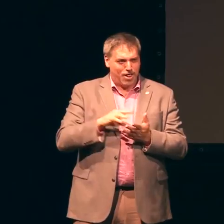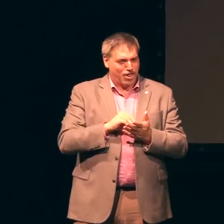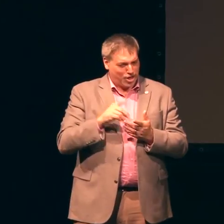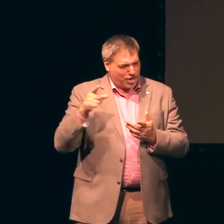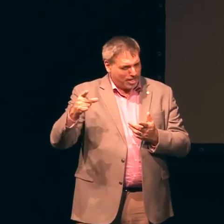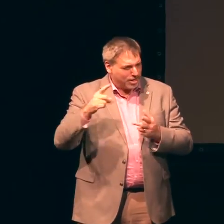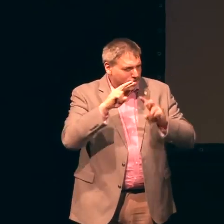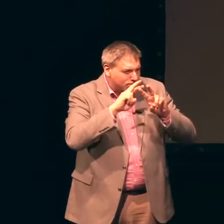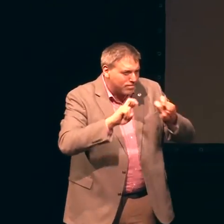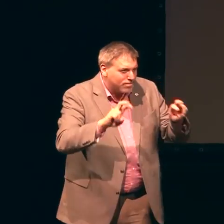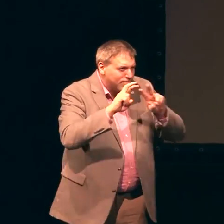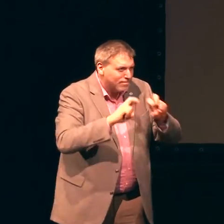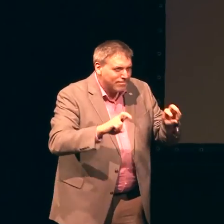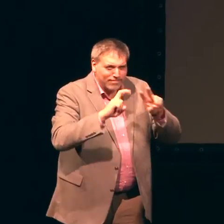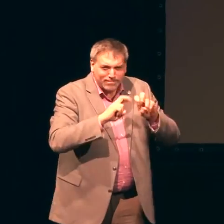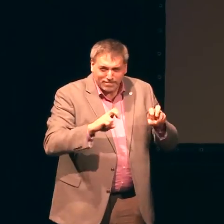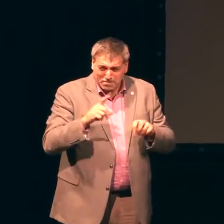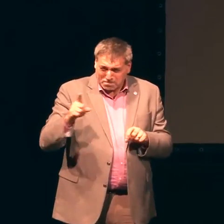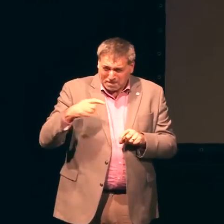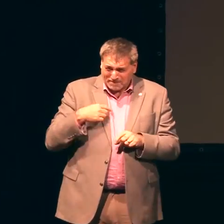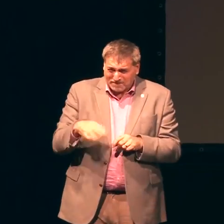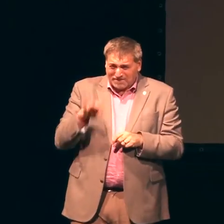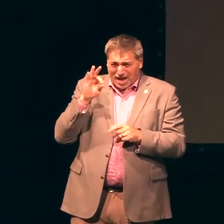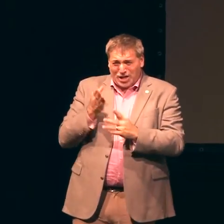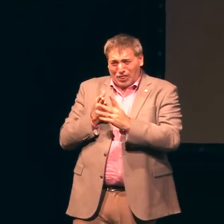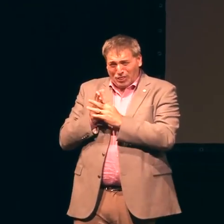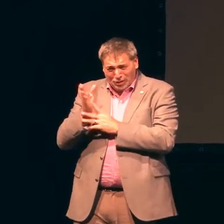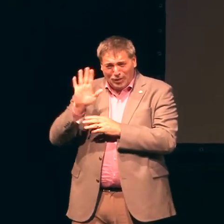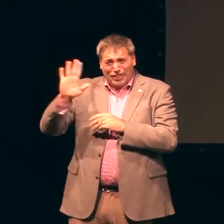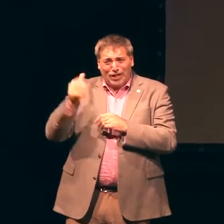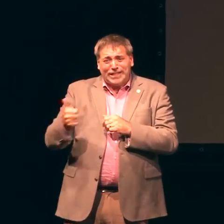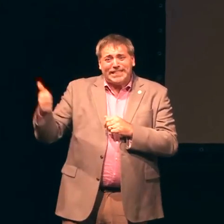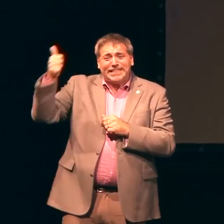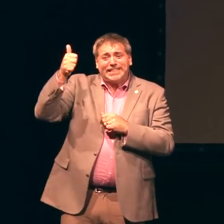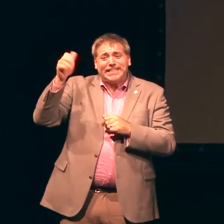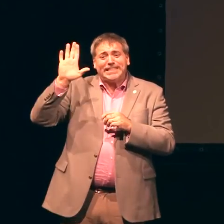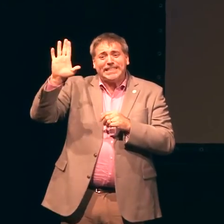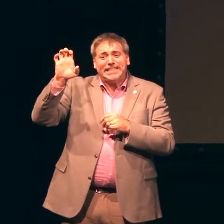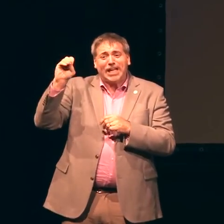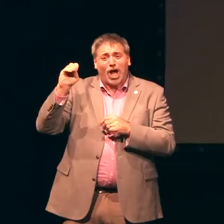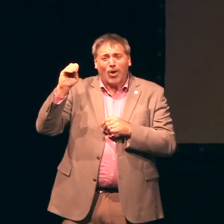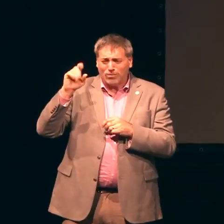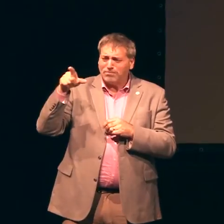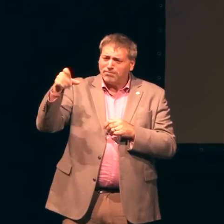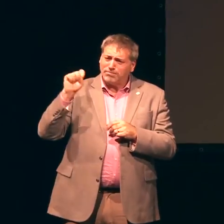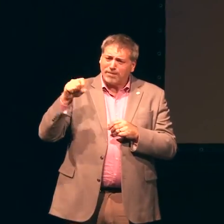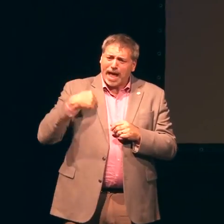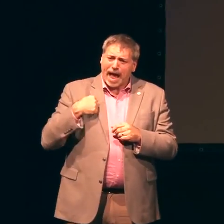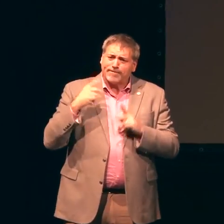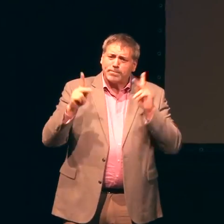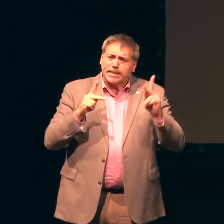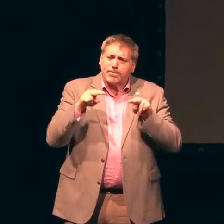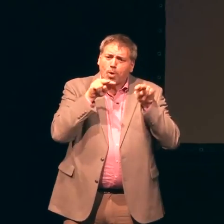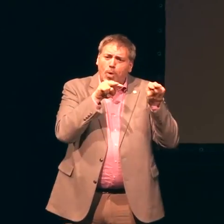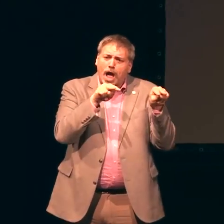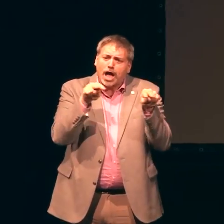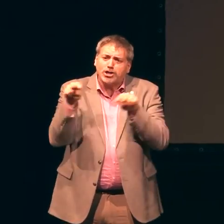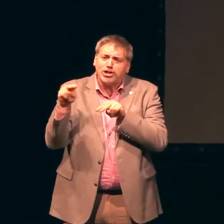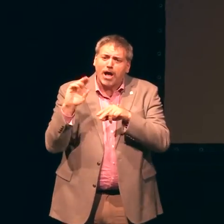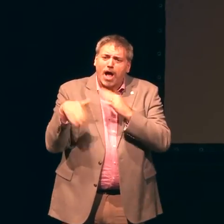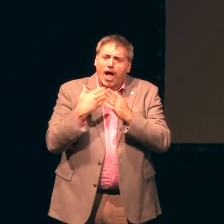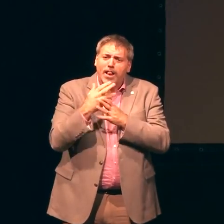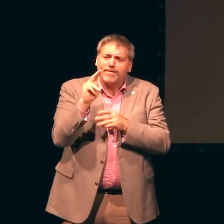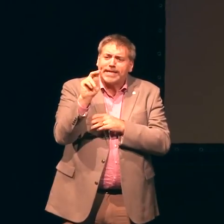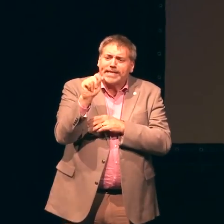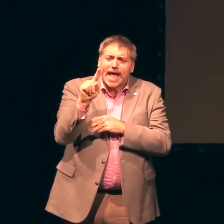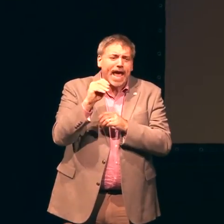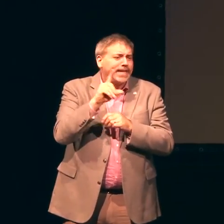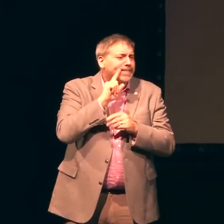understand what's going on. So, I found out from the CEO that there are people watching